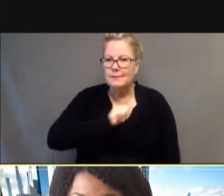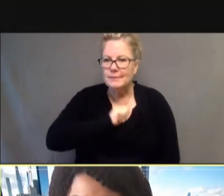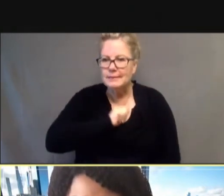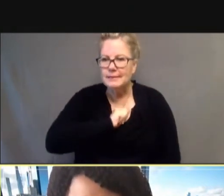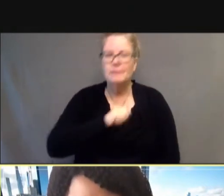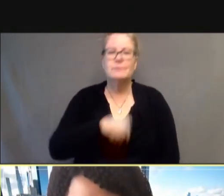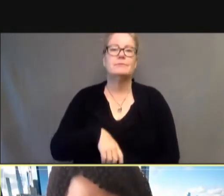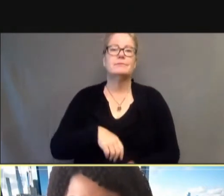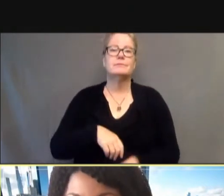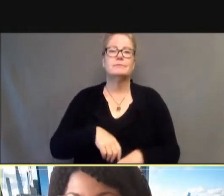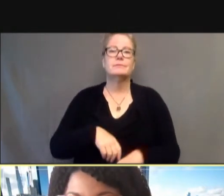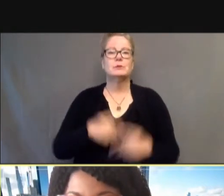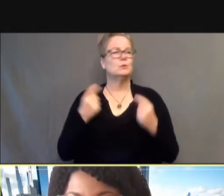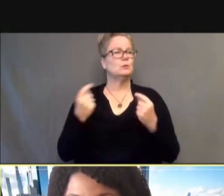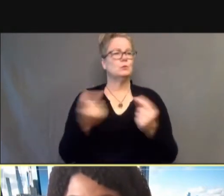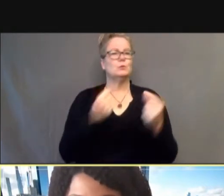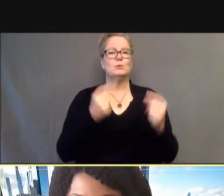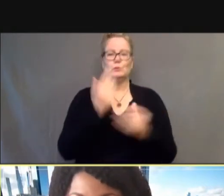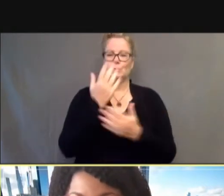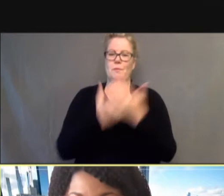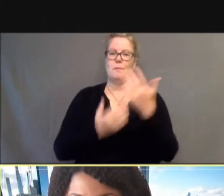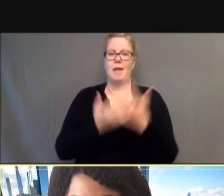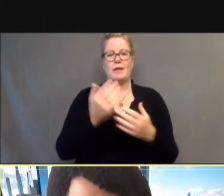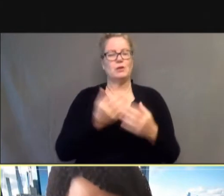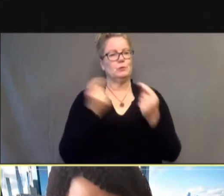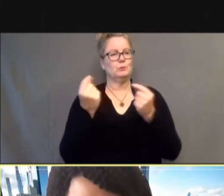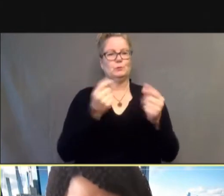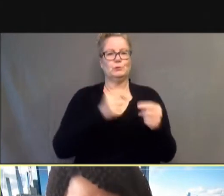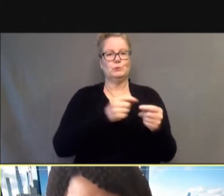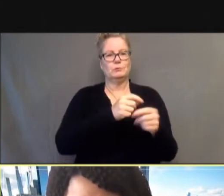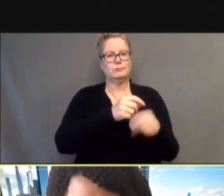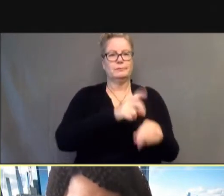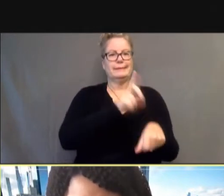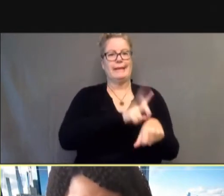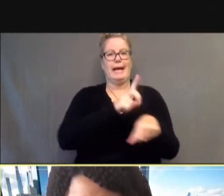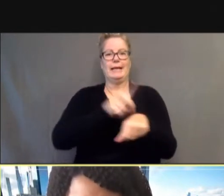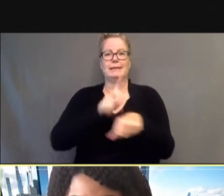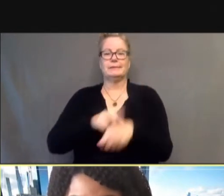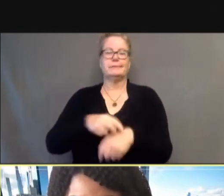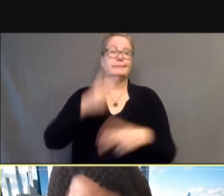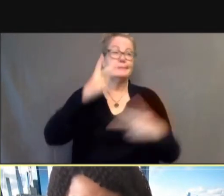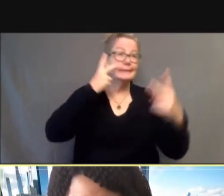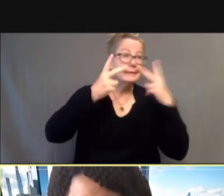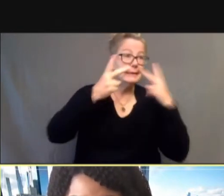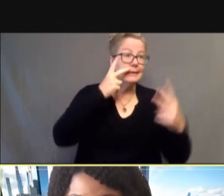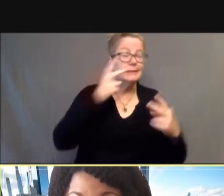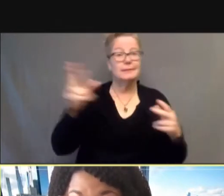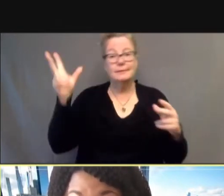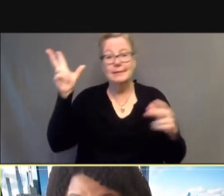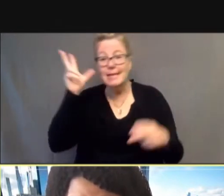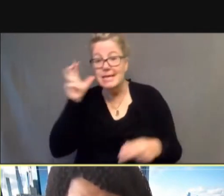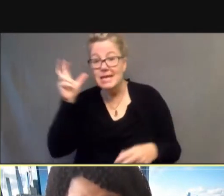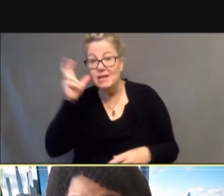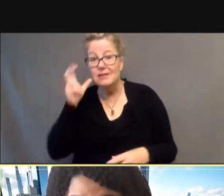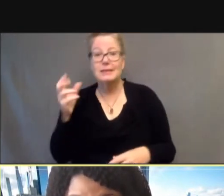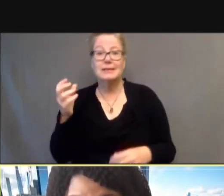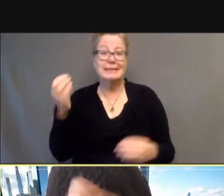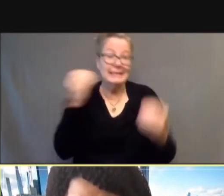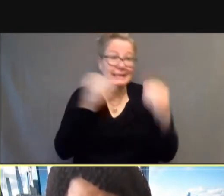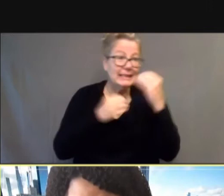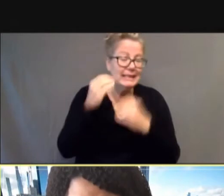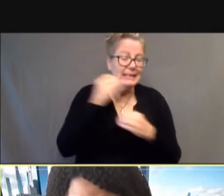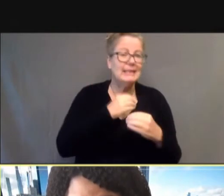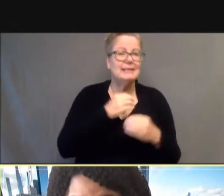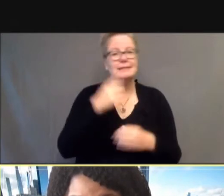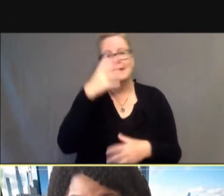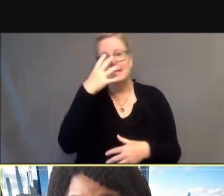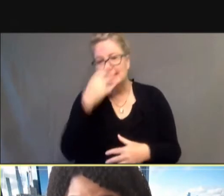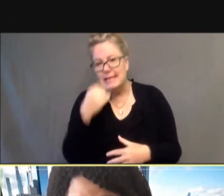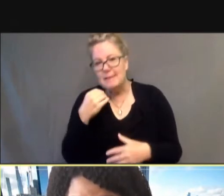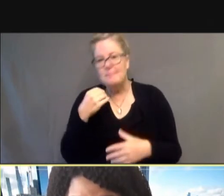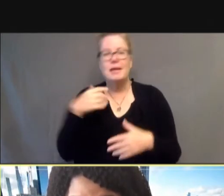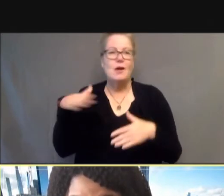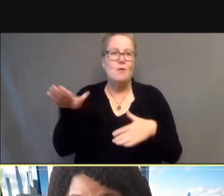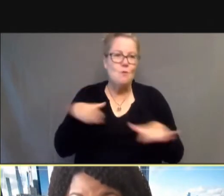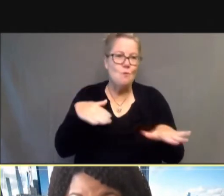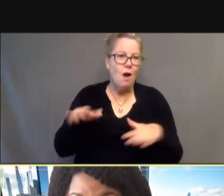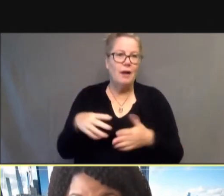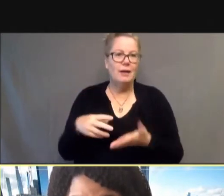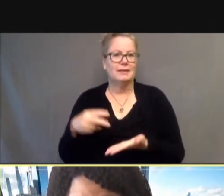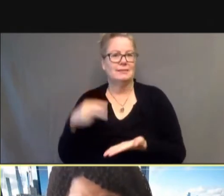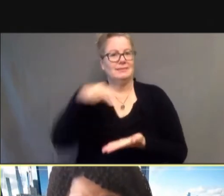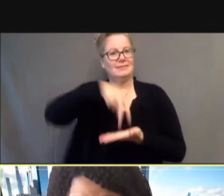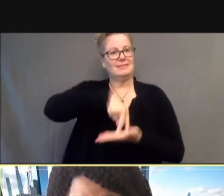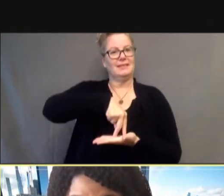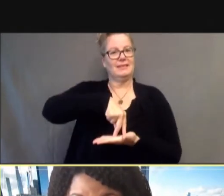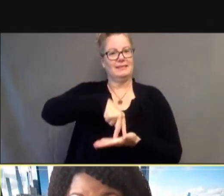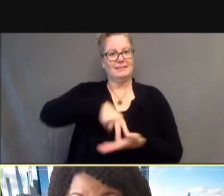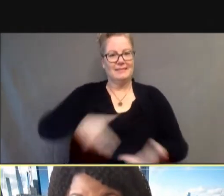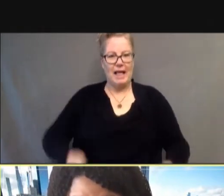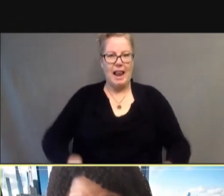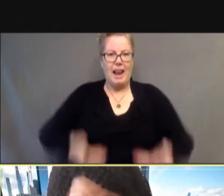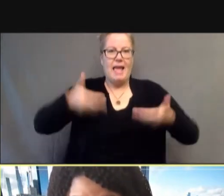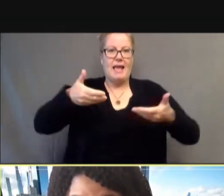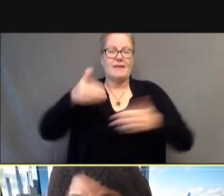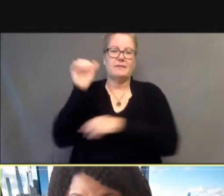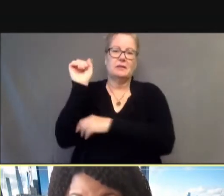manual tasks, seeing, hearing, eating, sleeping, walking, standing, lifting, bending, speaking,